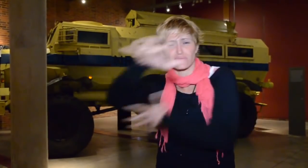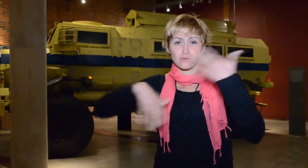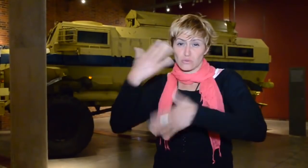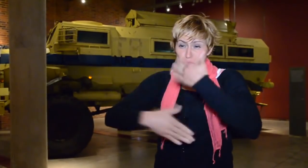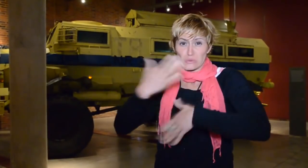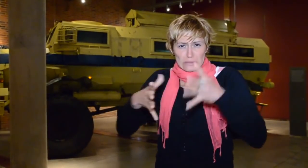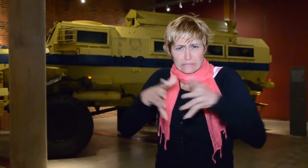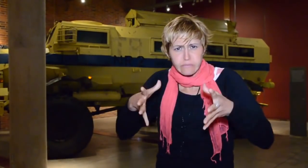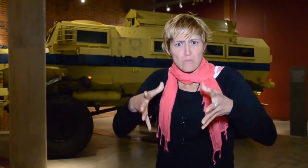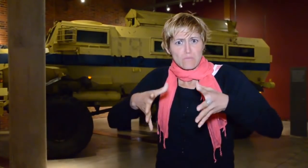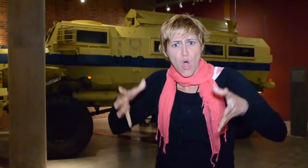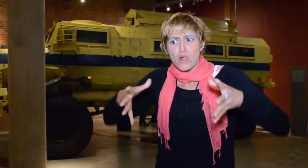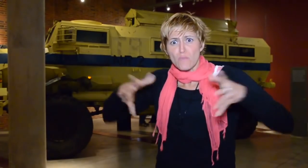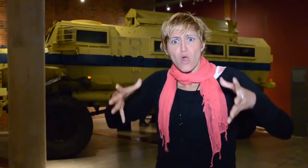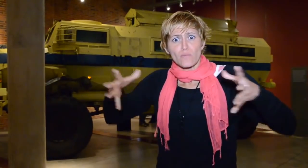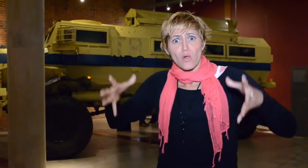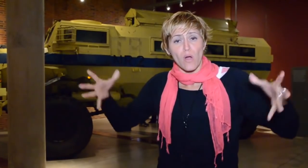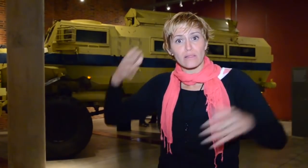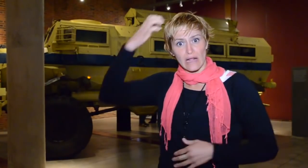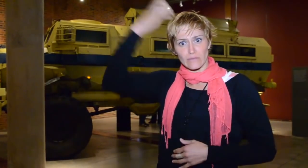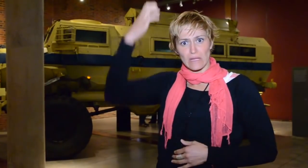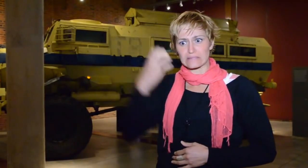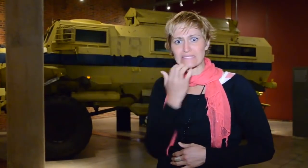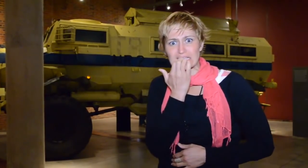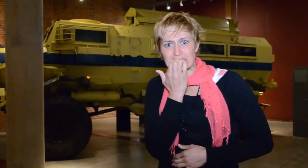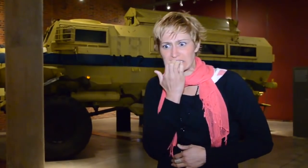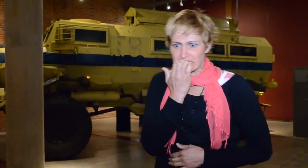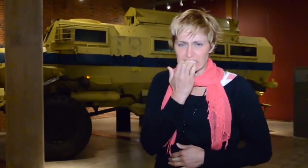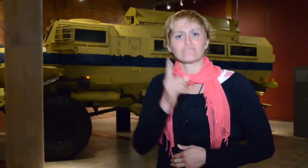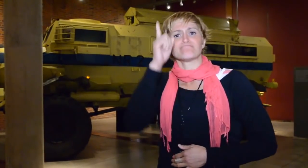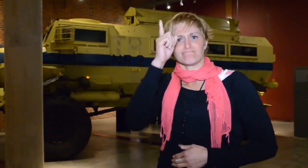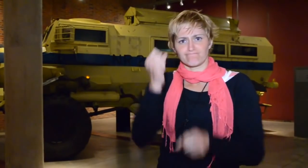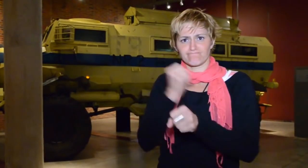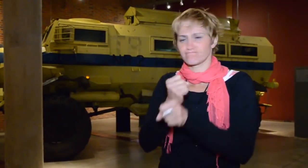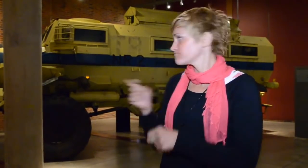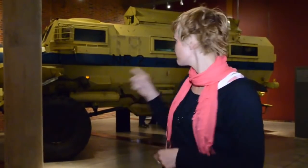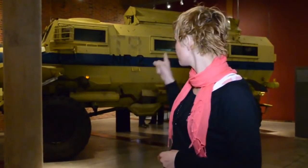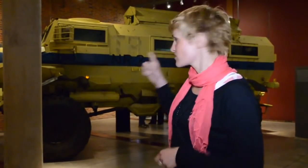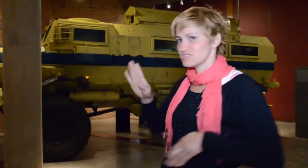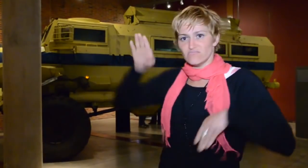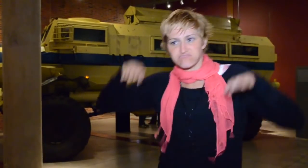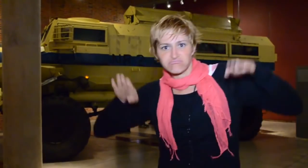the out of control violence the ANC people kept pursuing in protest of the apartheid.